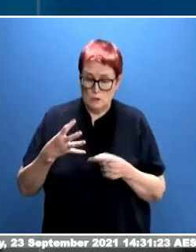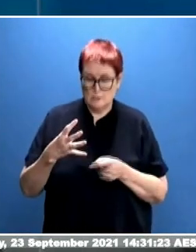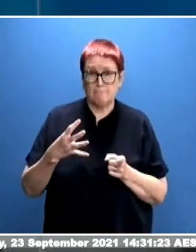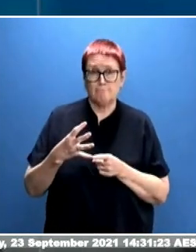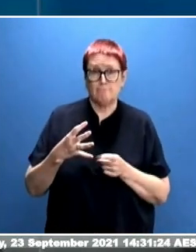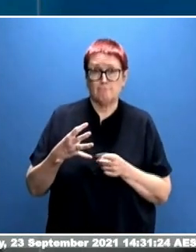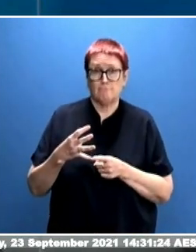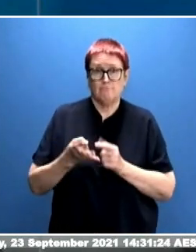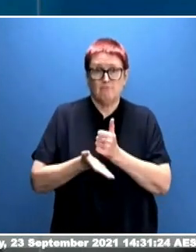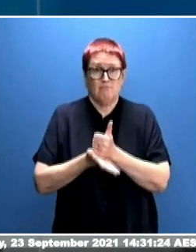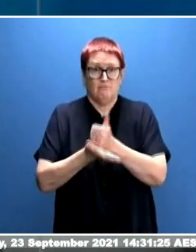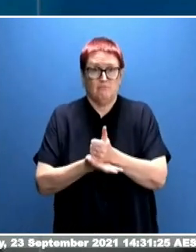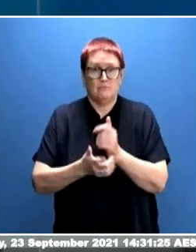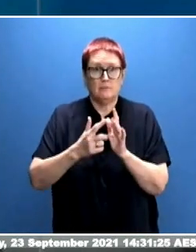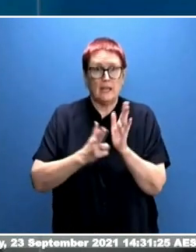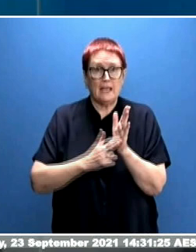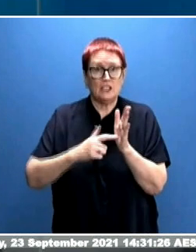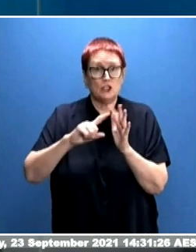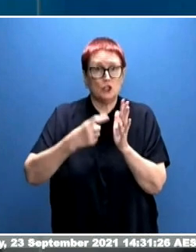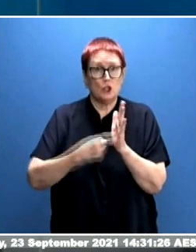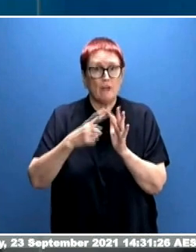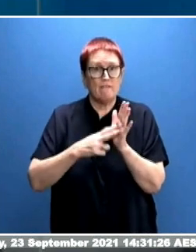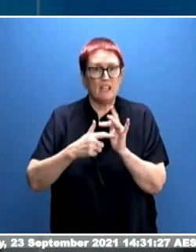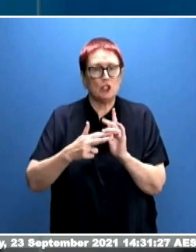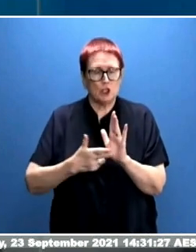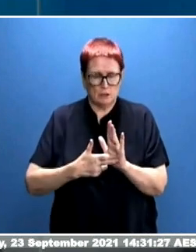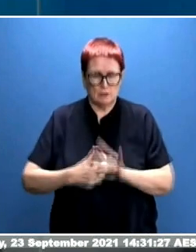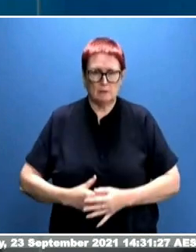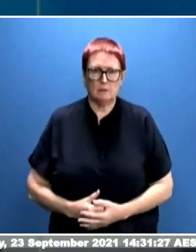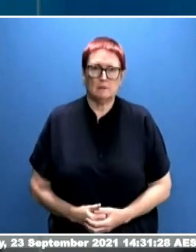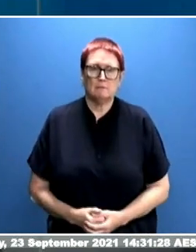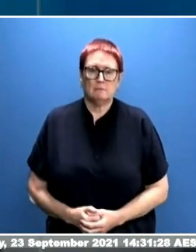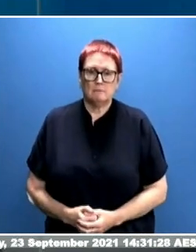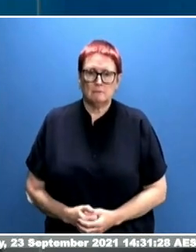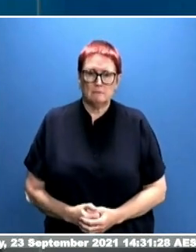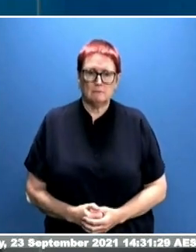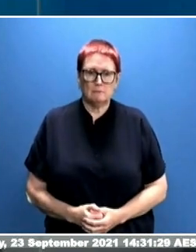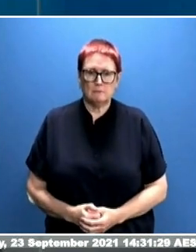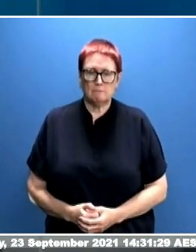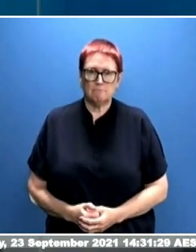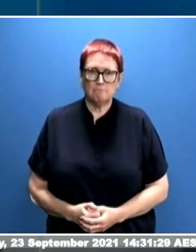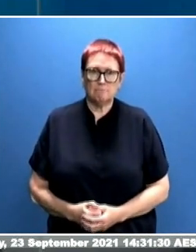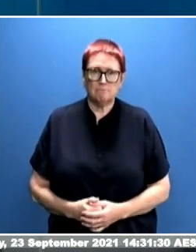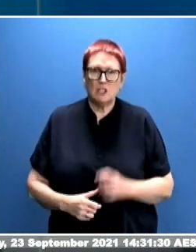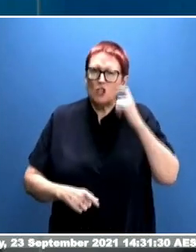initially it is about intervention, circuit breakers you've heard